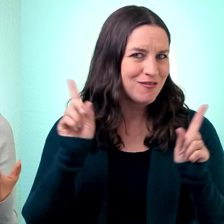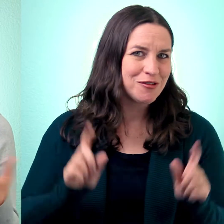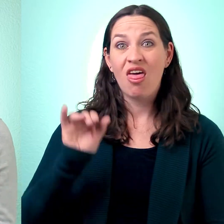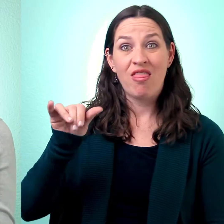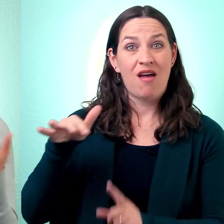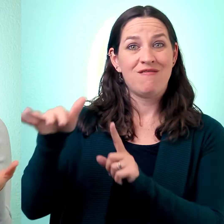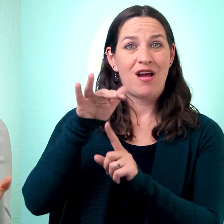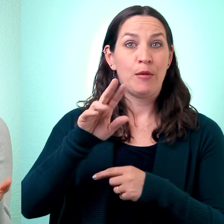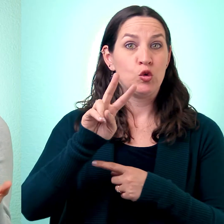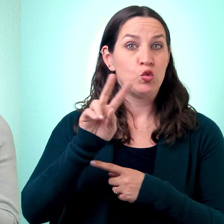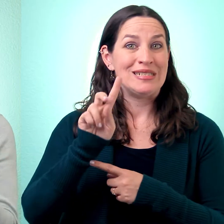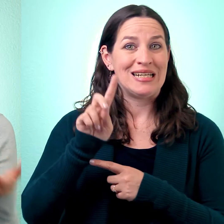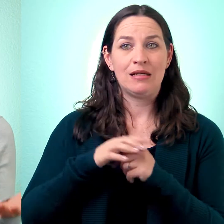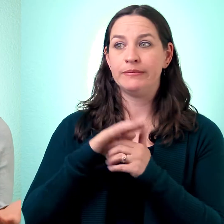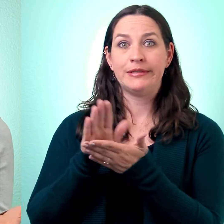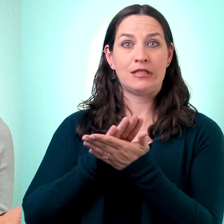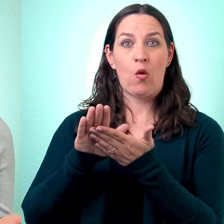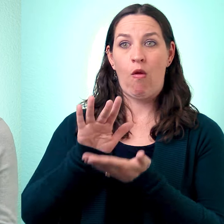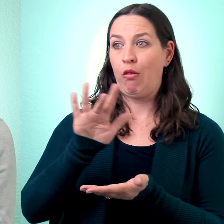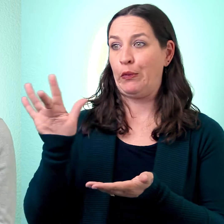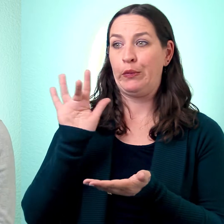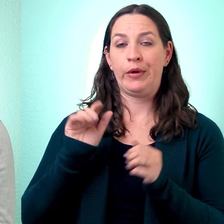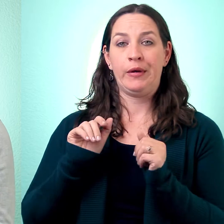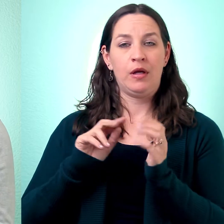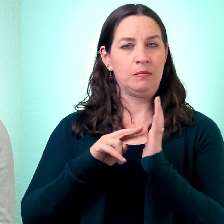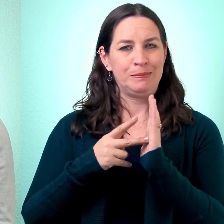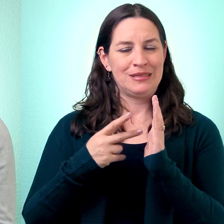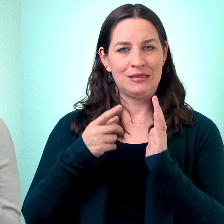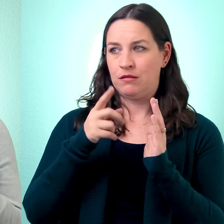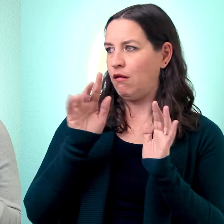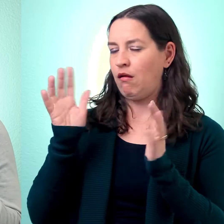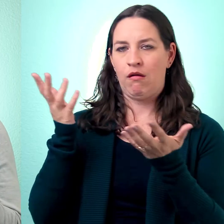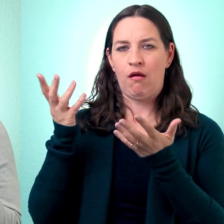world. So in this 2D sterile environment, we have to find ways to internally